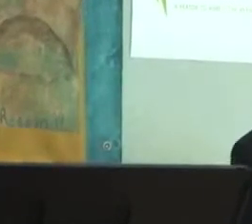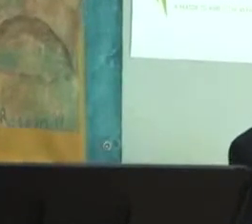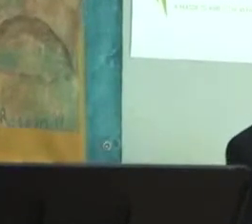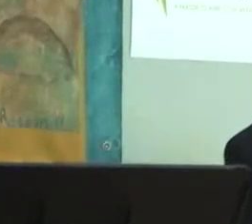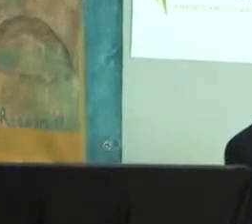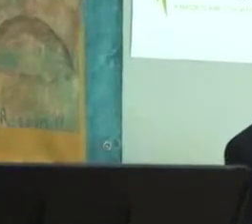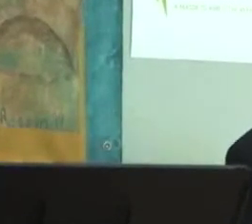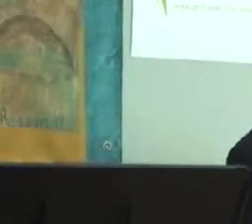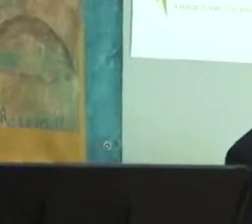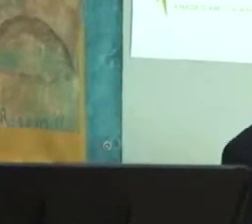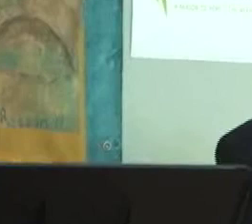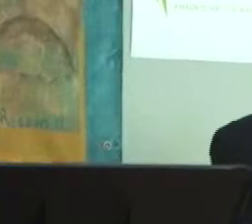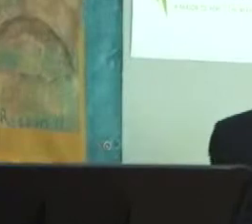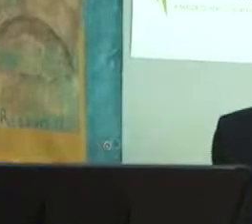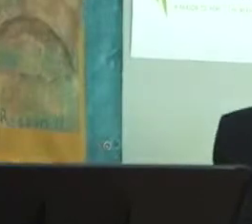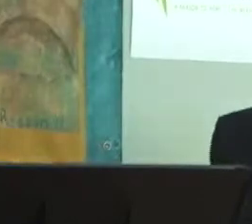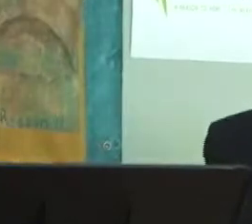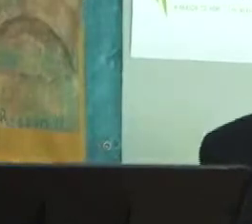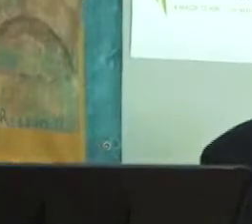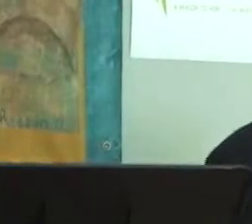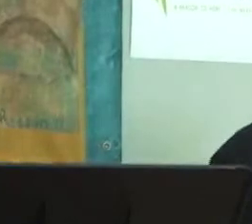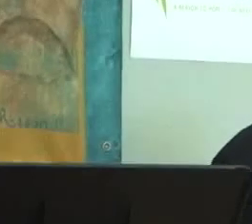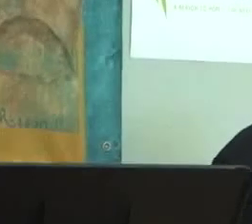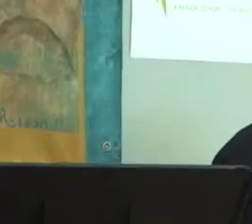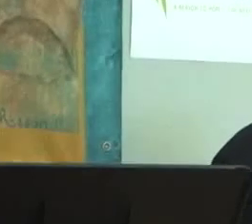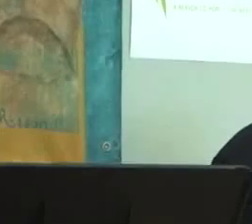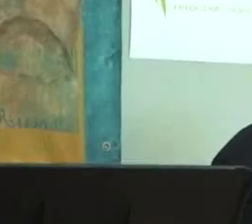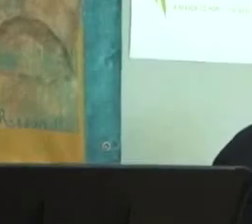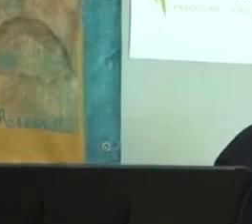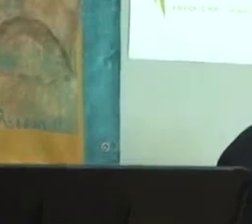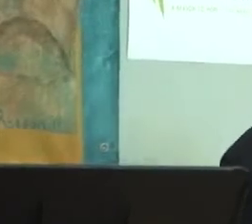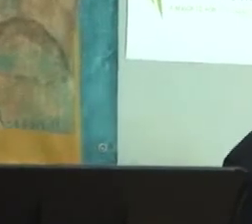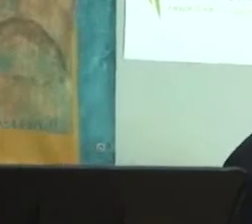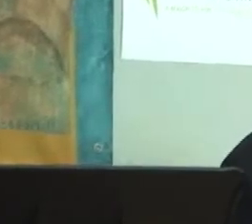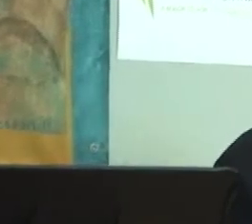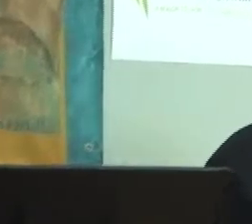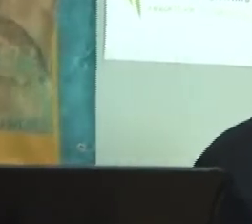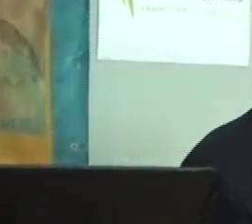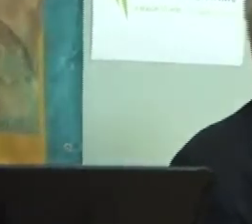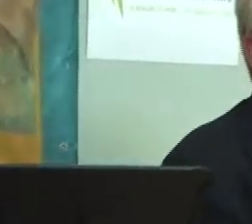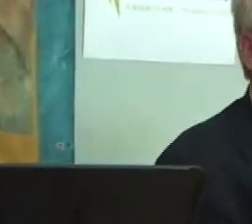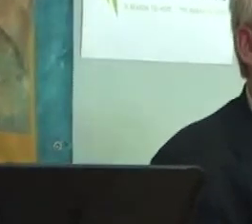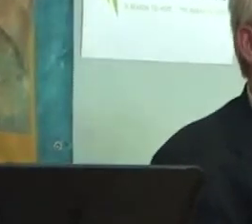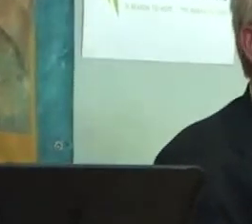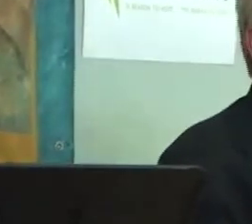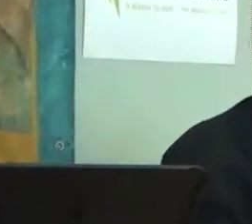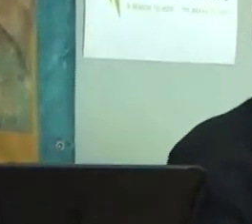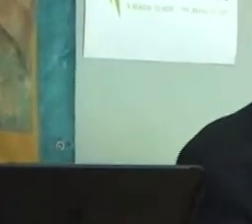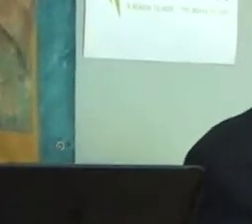which all of us want. So I need to know exactly, you know, what you think could be done in order to be able to respond.